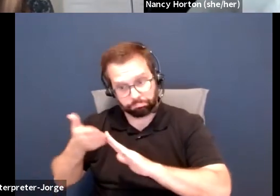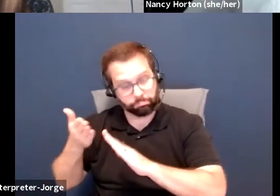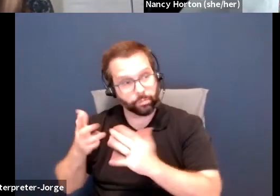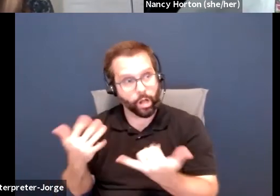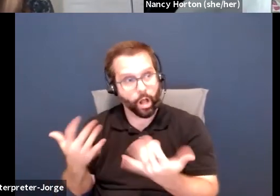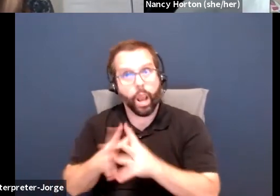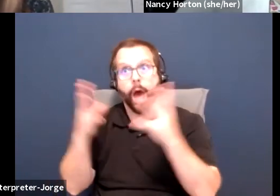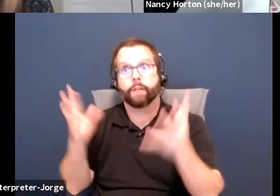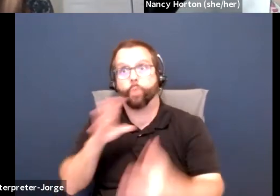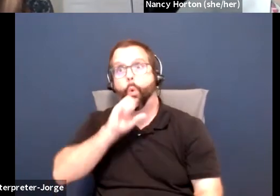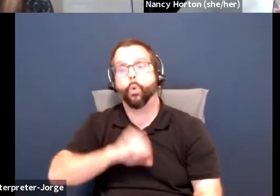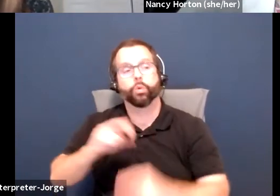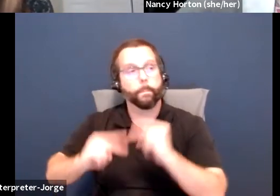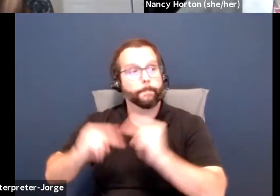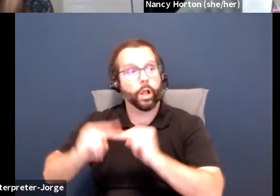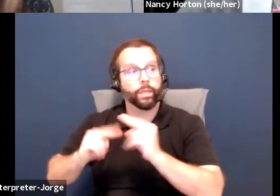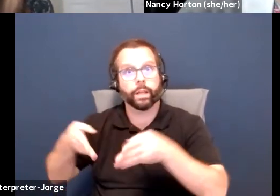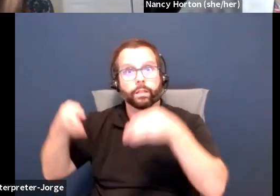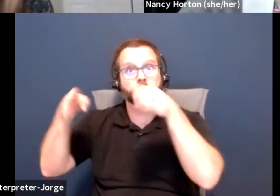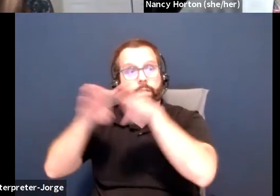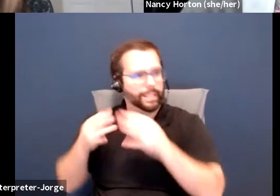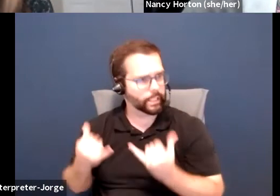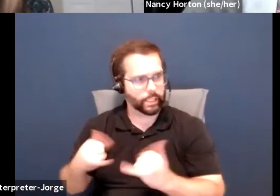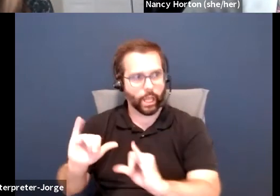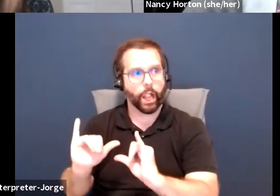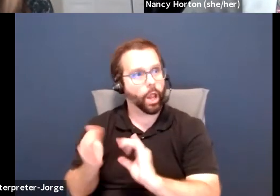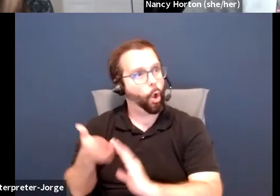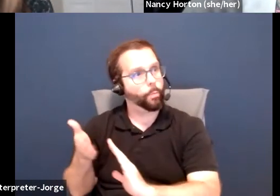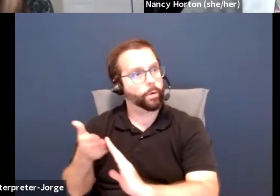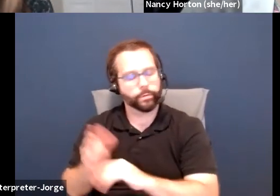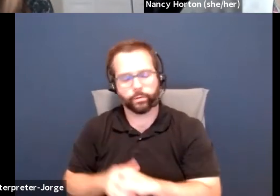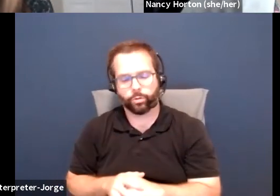drugstore could still be standing there and operating. A lot of older